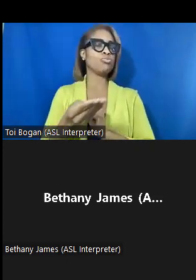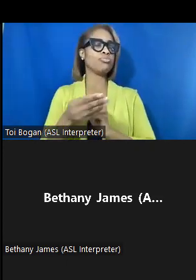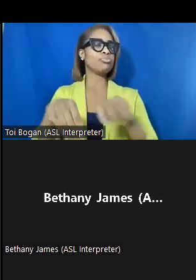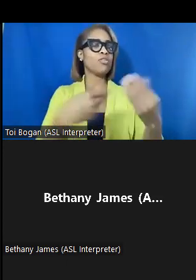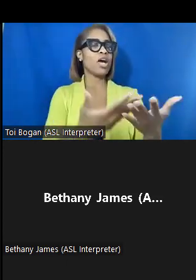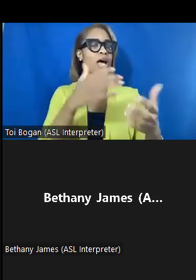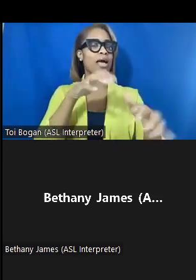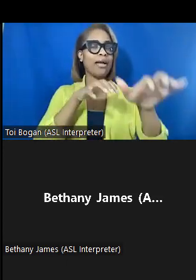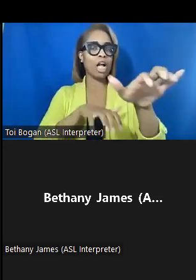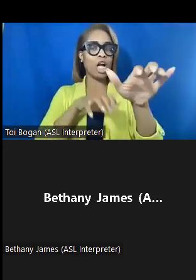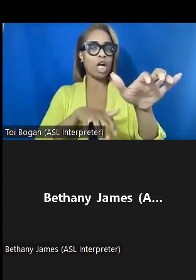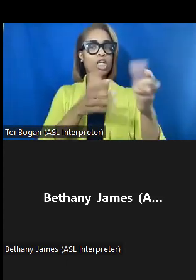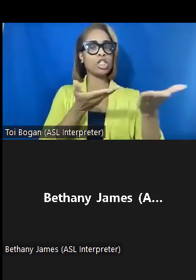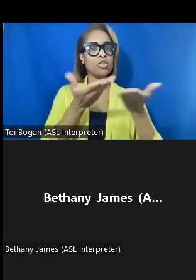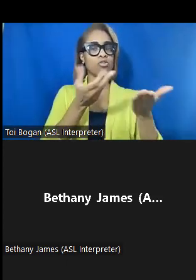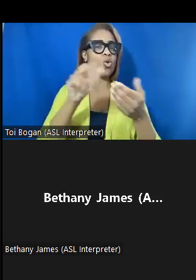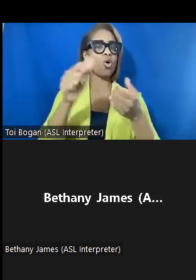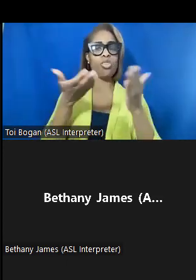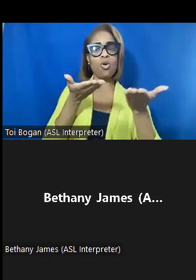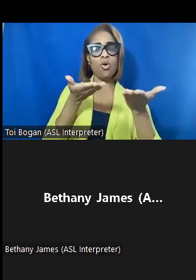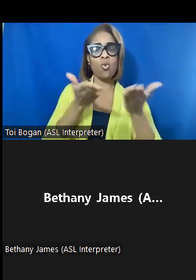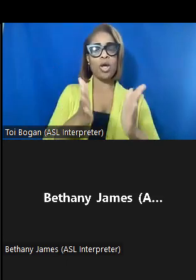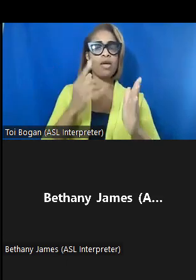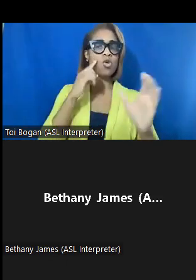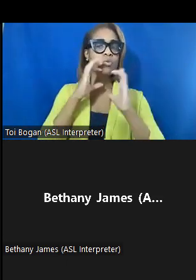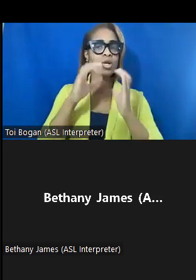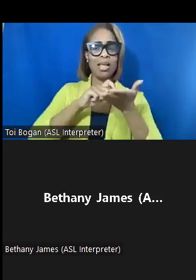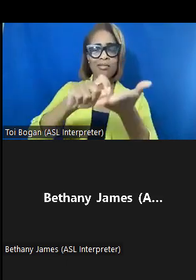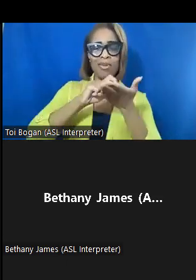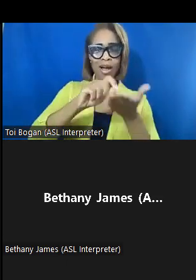services or some other way to communicate such as writing notes, if that person isn't